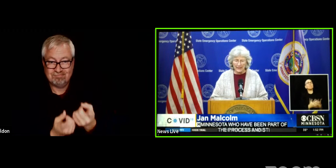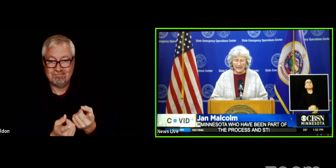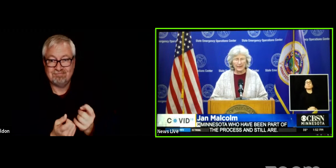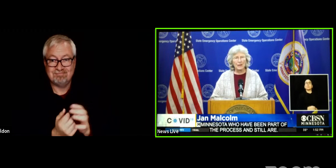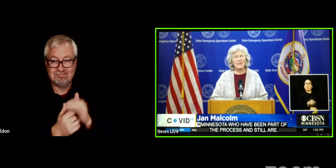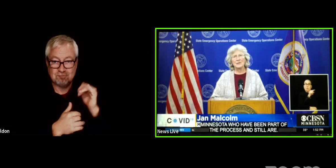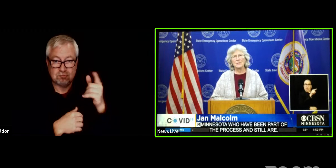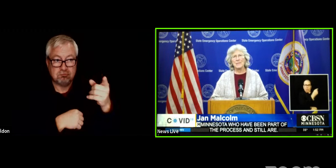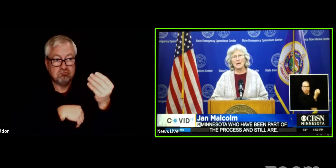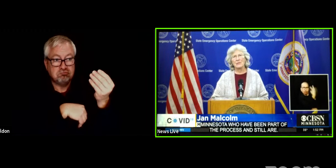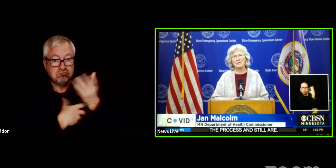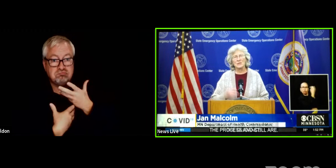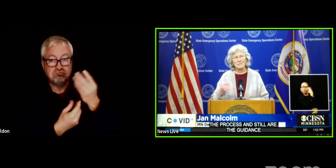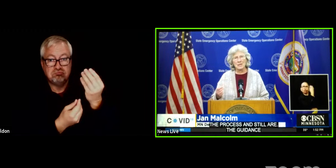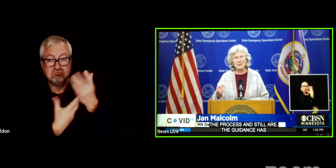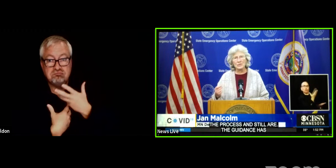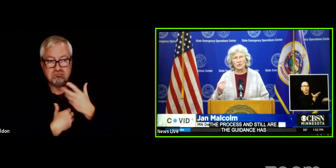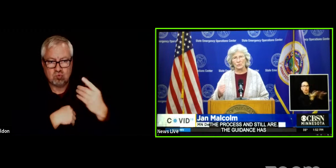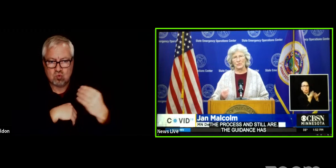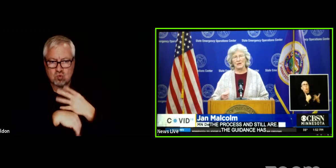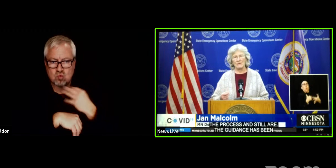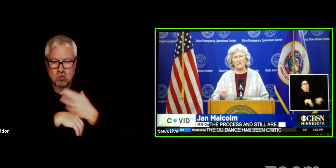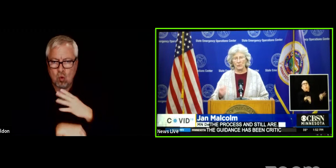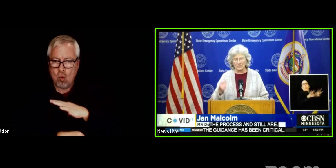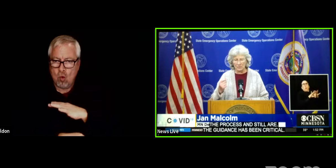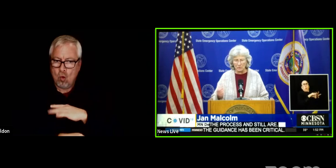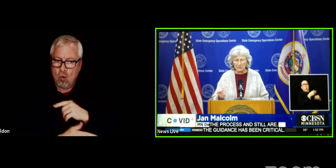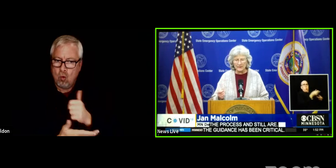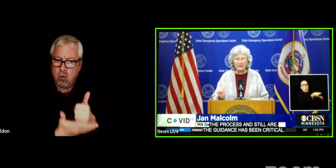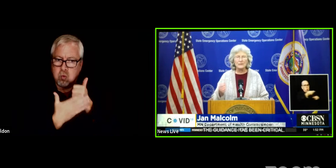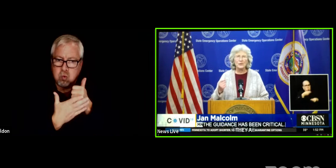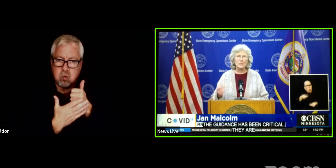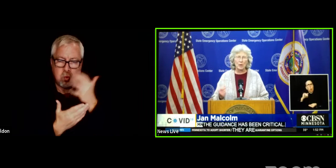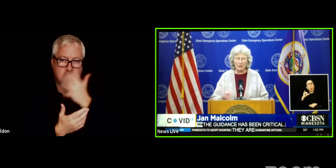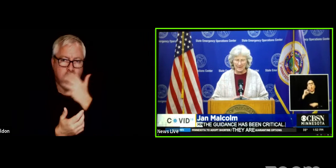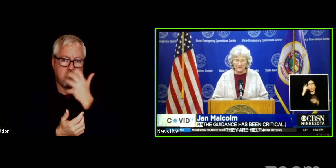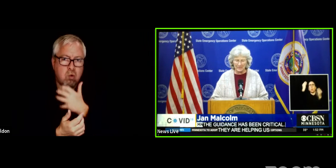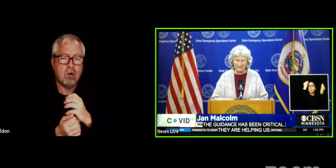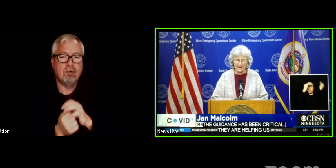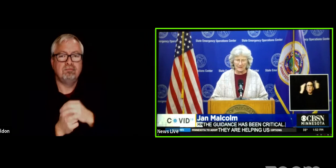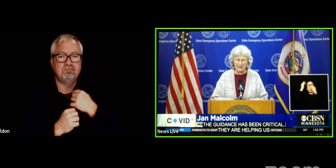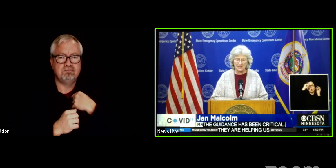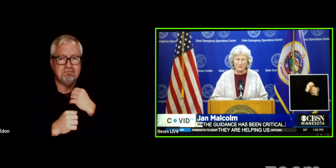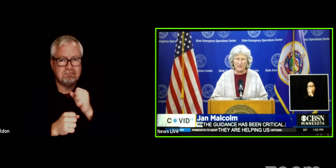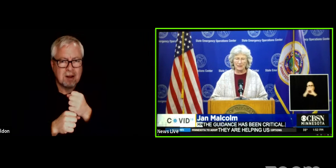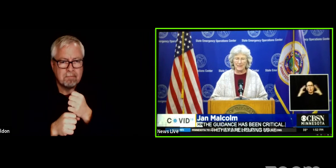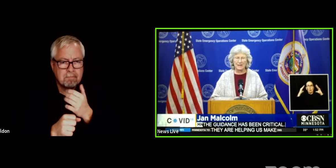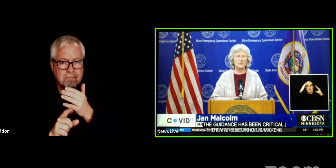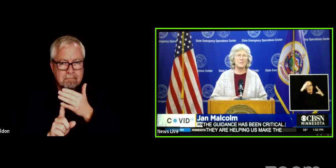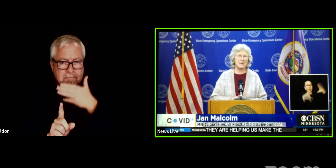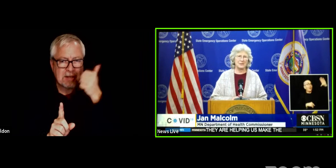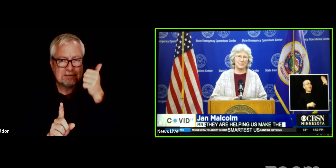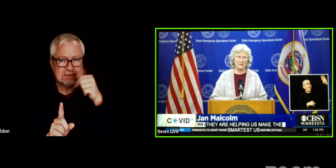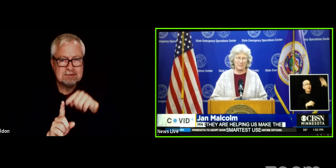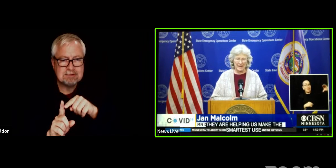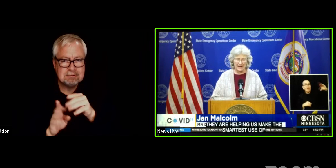IN HELPINGS US MAKE THE SMARTEST USE OF THOSE EARLY, SMALL AMOUNTS OF VACCINE TO MAKE THE MAXIMUM POSSIBLE IMPACT.